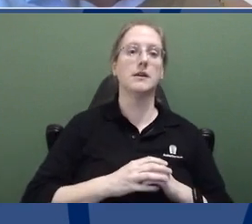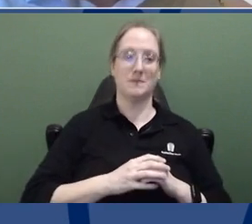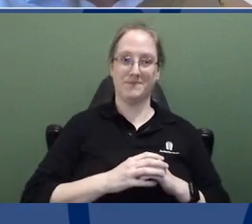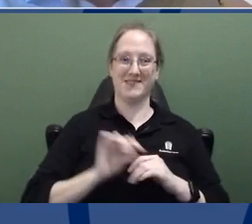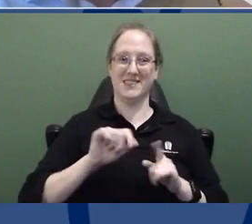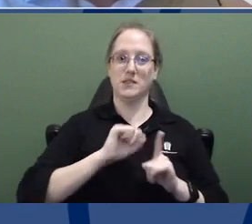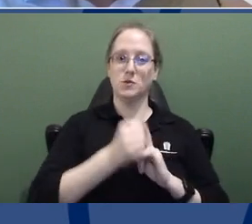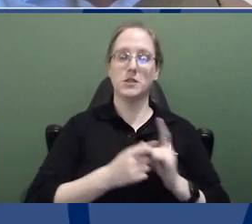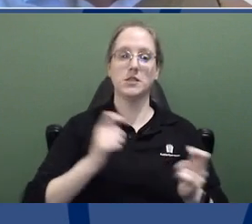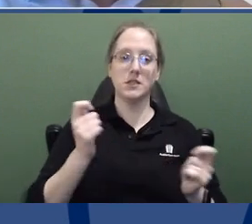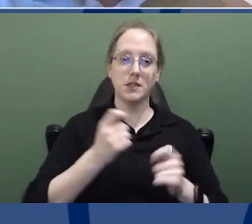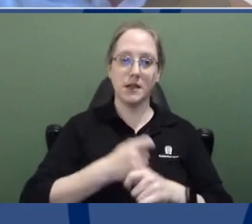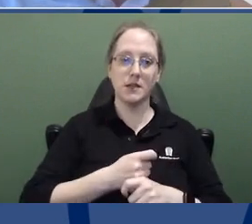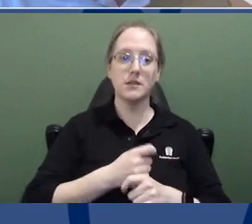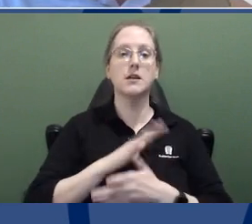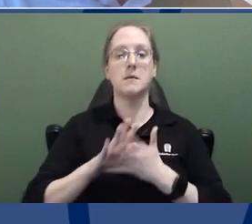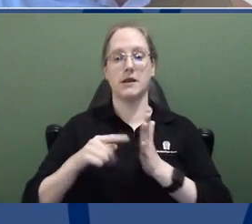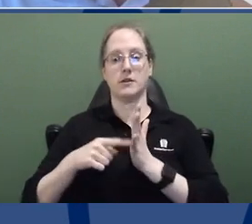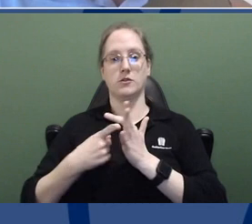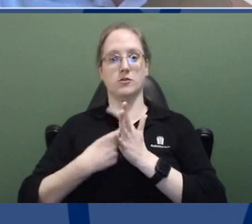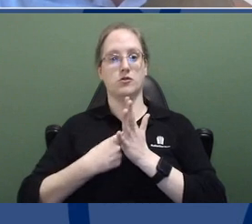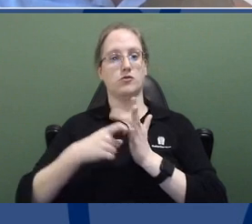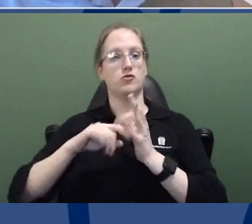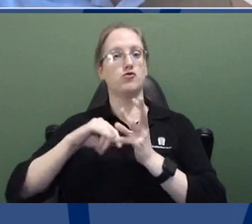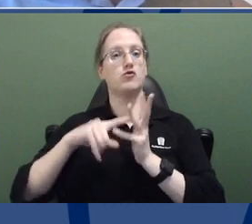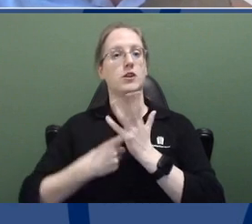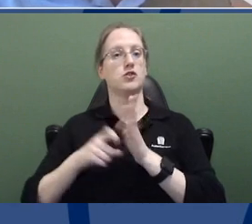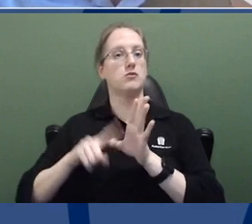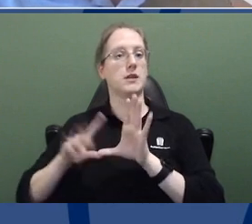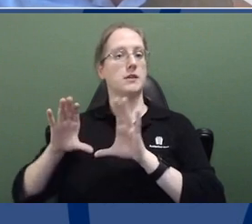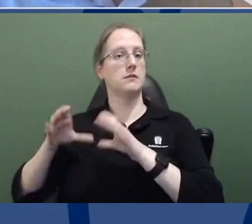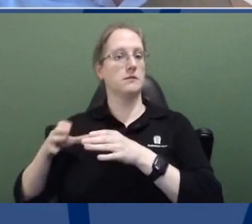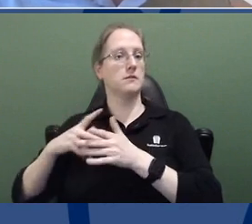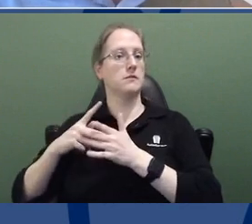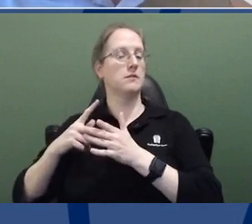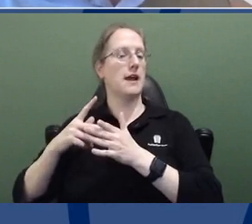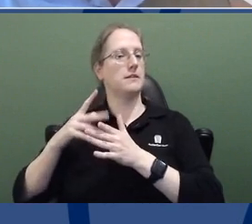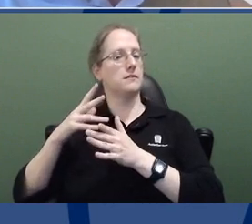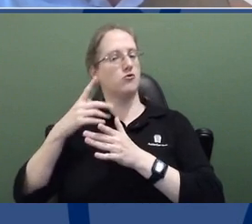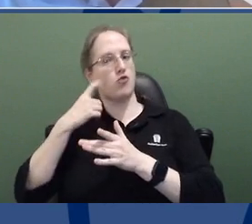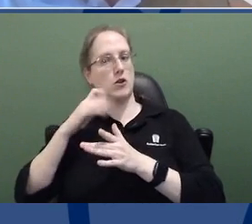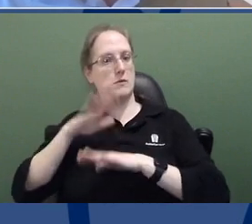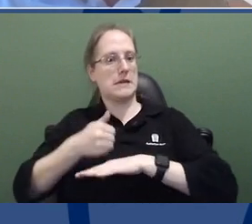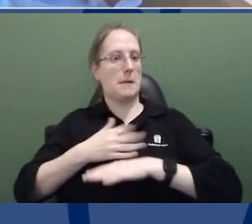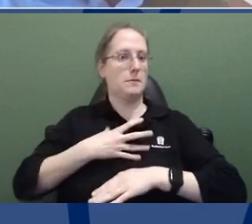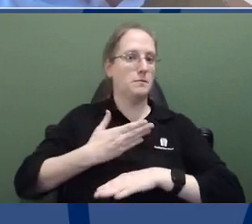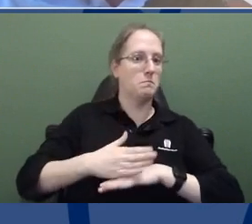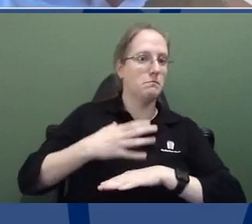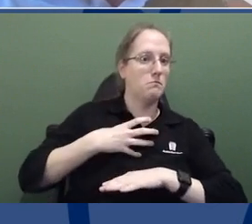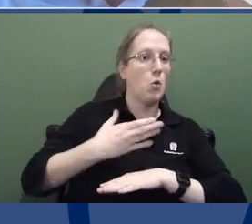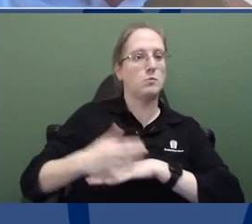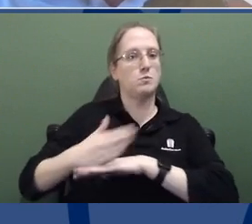sought to bring new programs to bear, and Service NSW has scrambled to deliver those